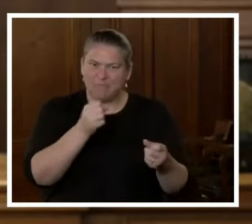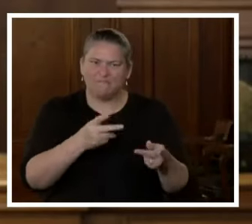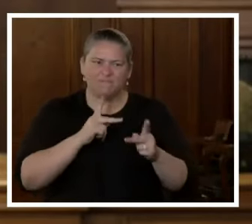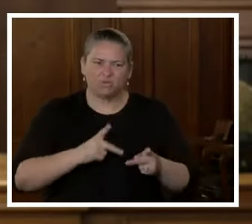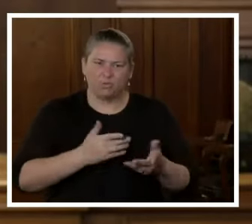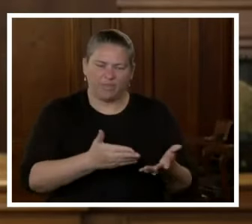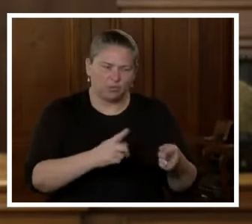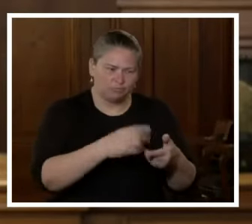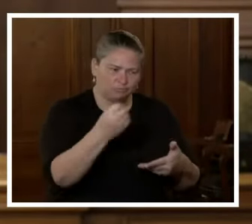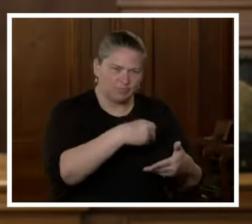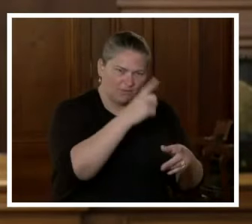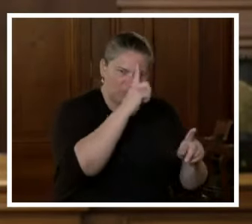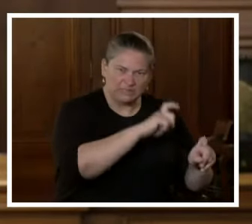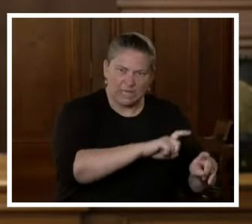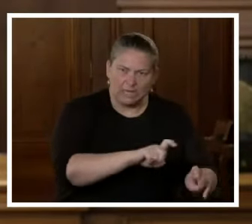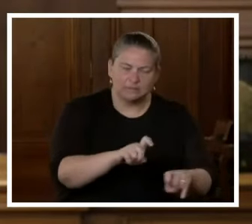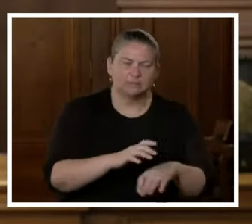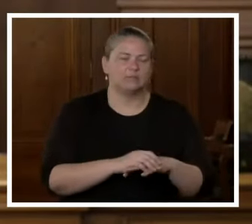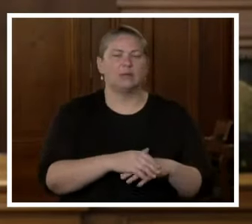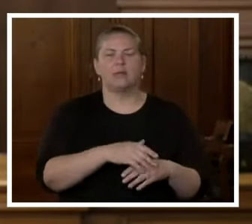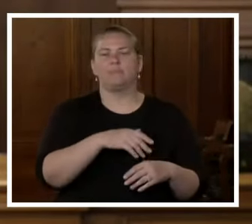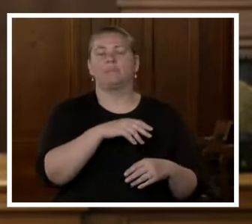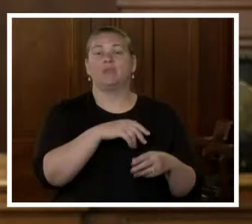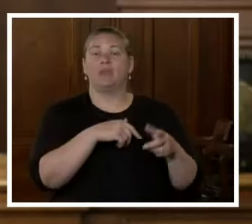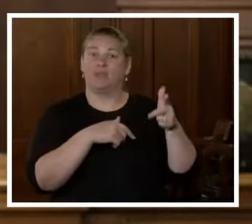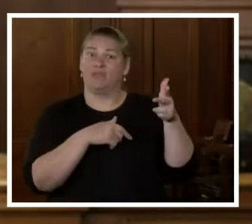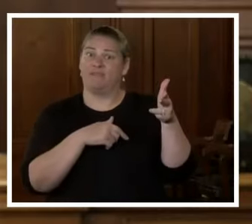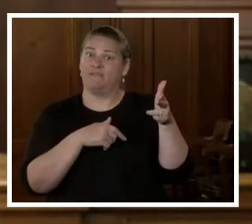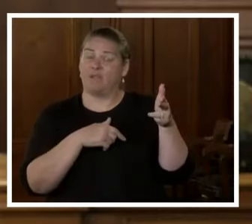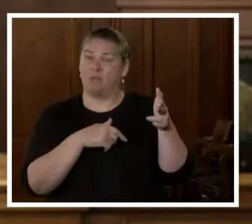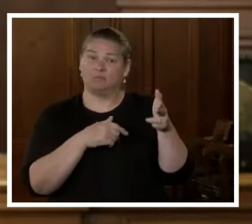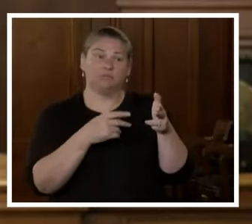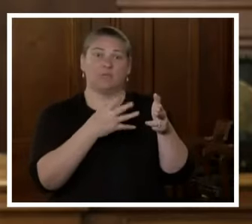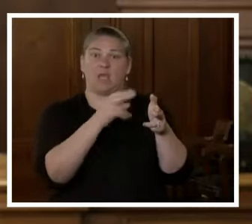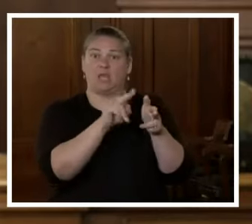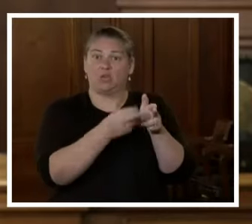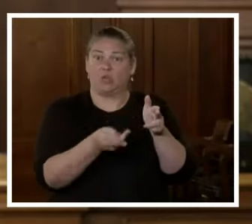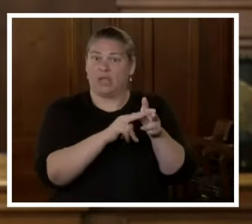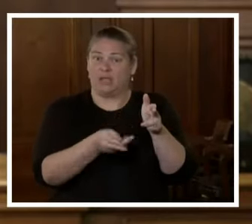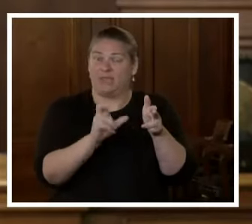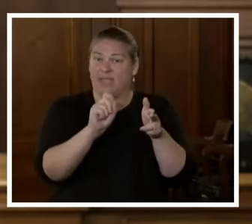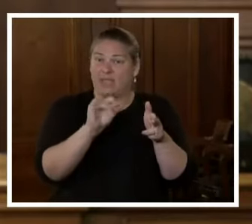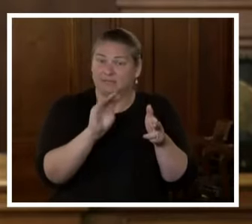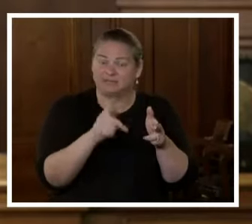OF THAT. AND IN RECALLING THE ANECDOTAL